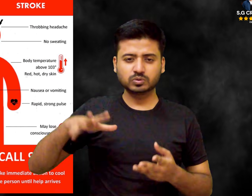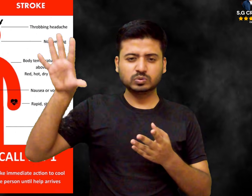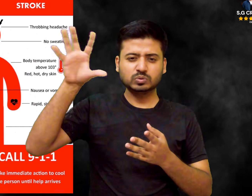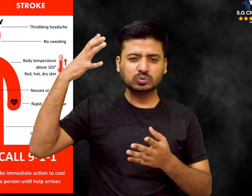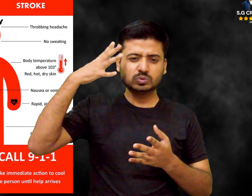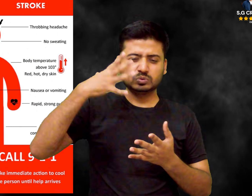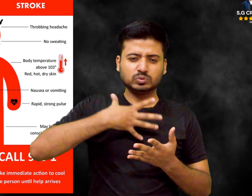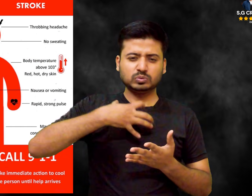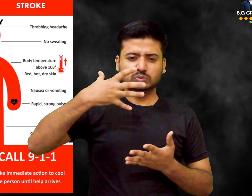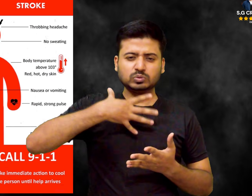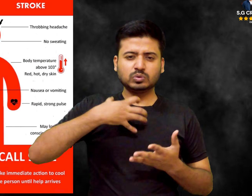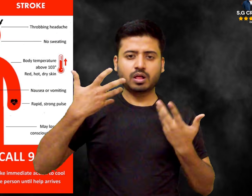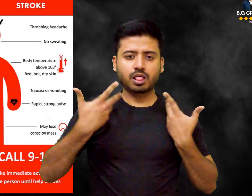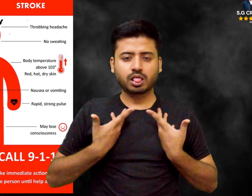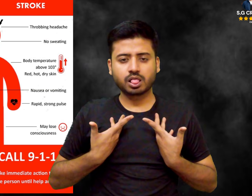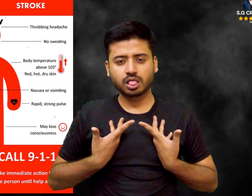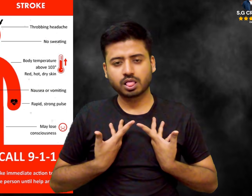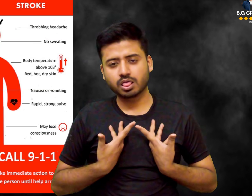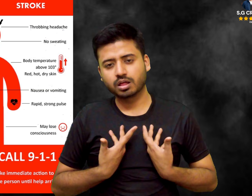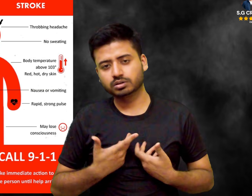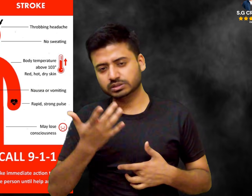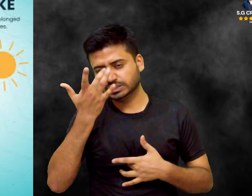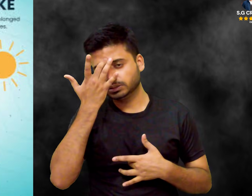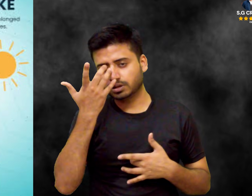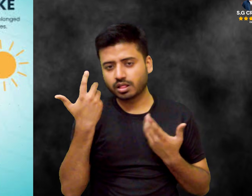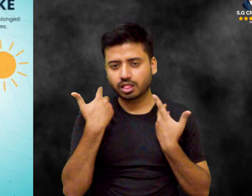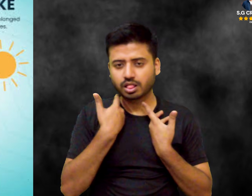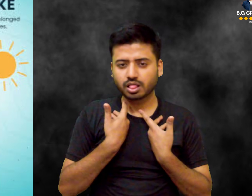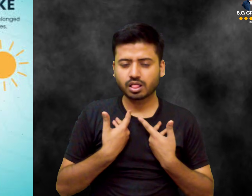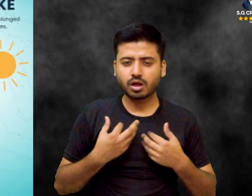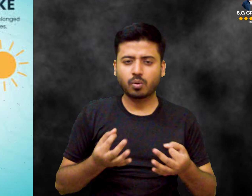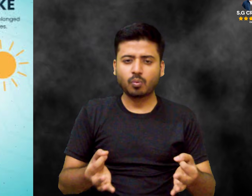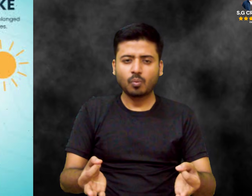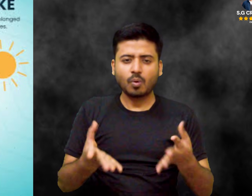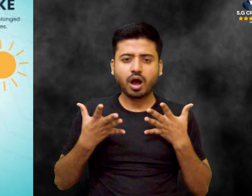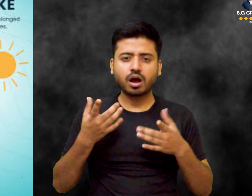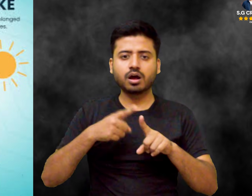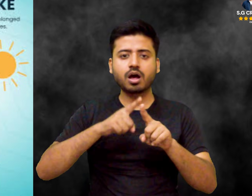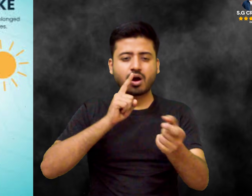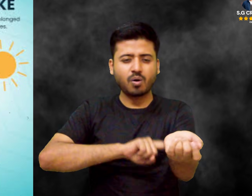excess, is a risk. While you cannot get too much vitamin D from sunlight alone, you can reach